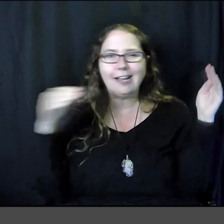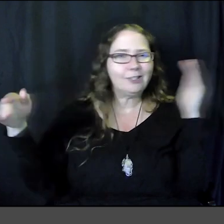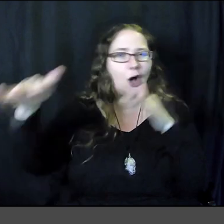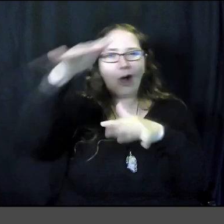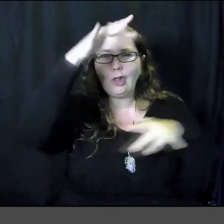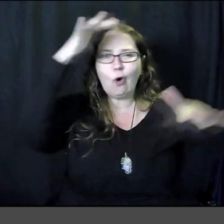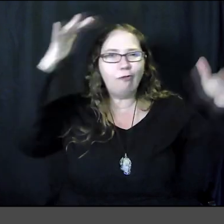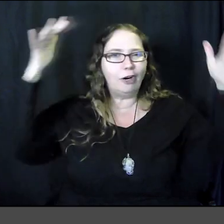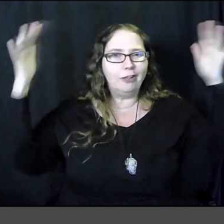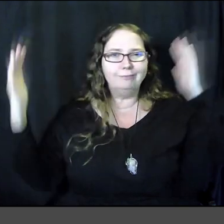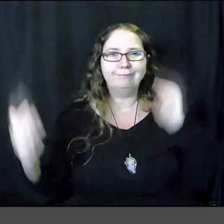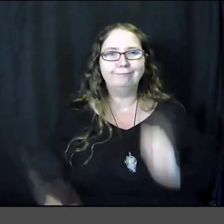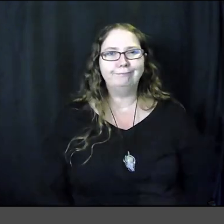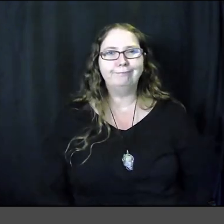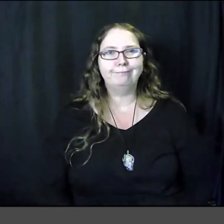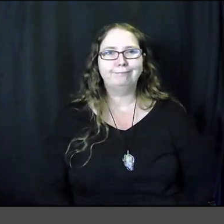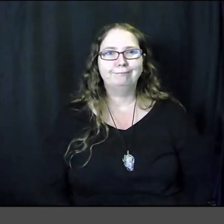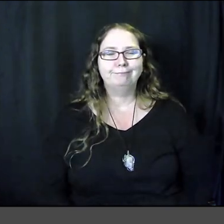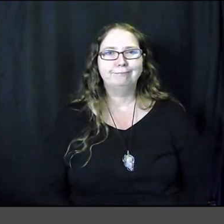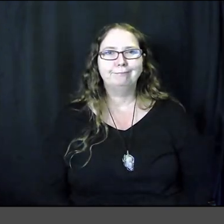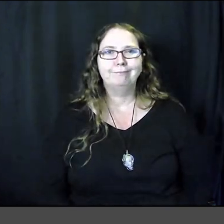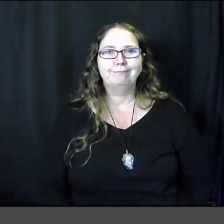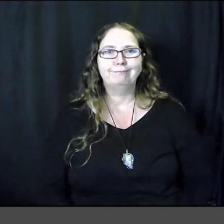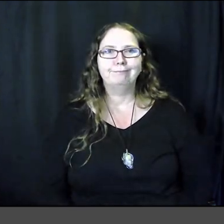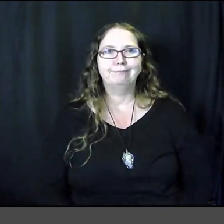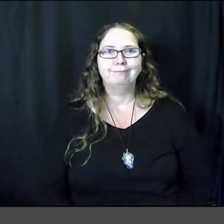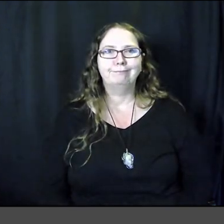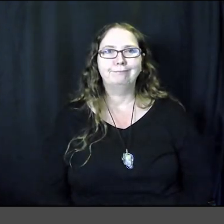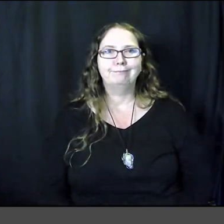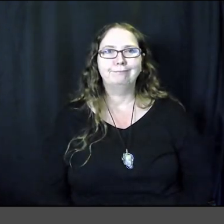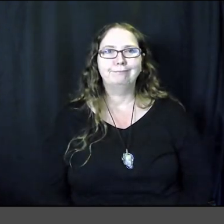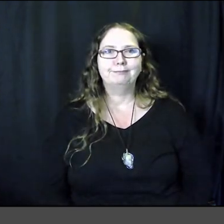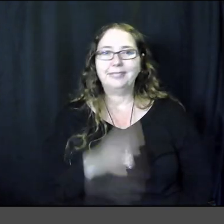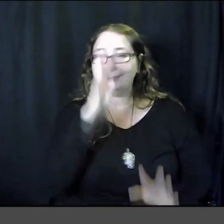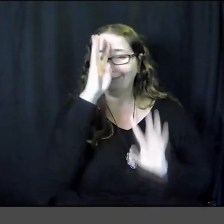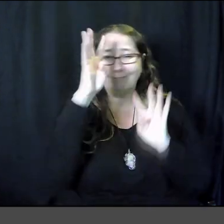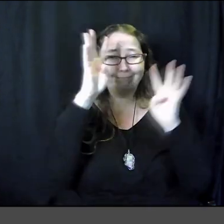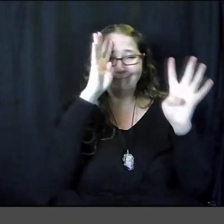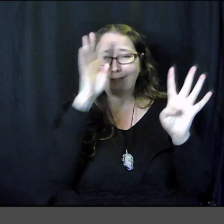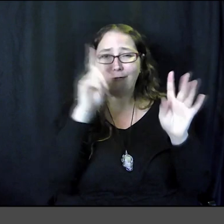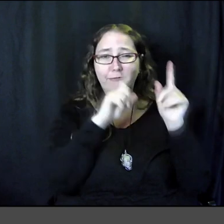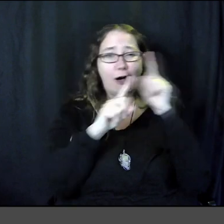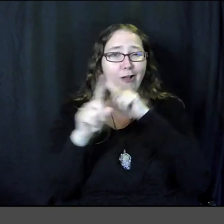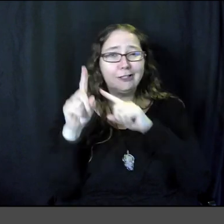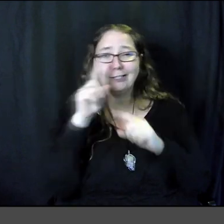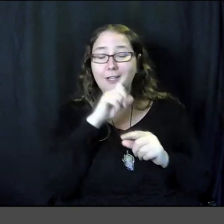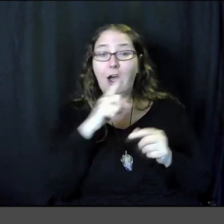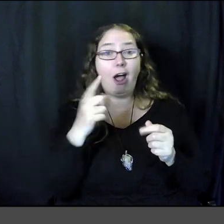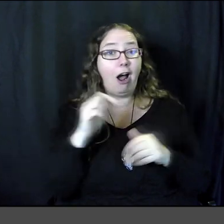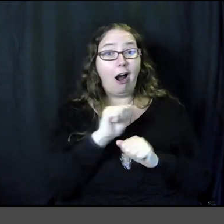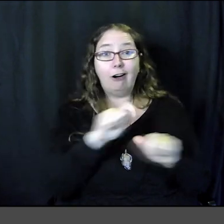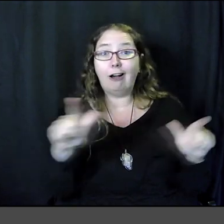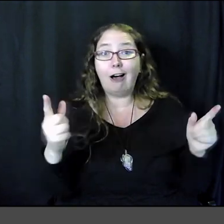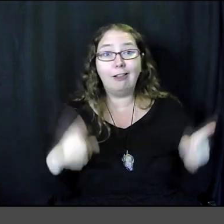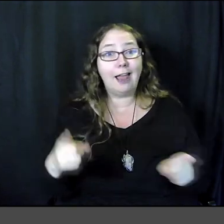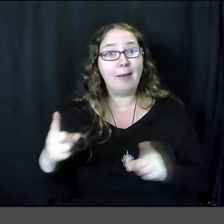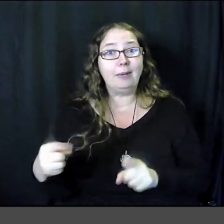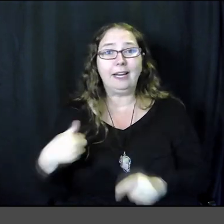AND FALSITIES ALL THAT IS GOING ON. AND WE'RE BEING PUSHED AROUND BY ALL THAT WE'RE BEING PRESSED